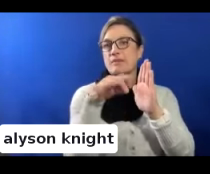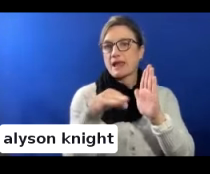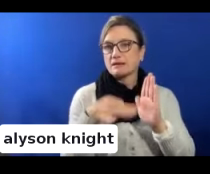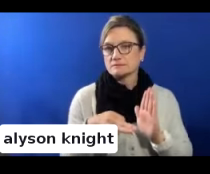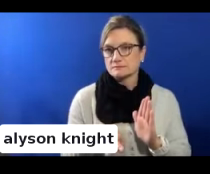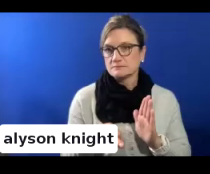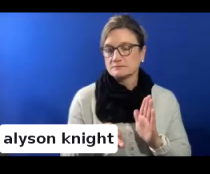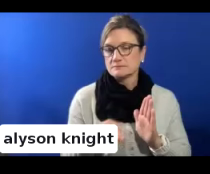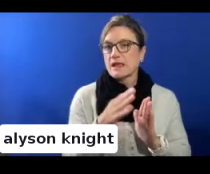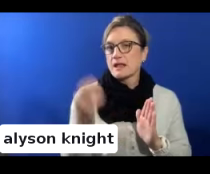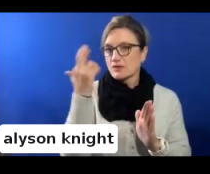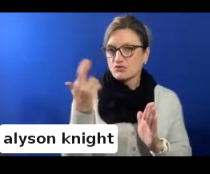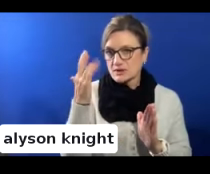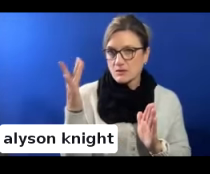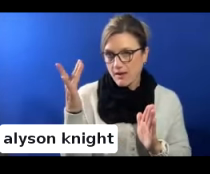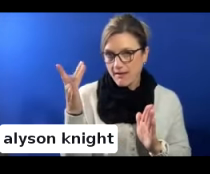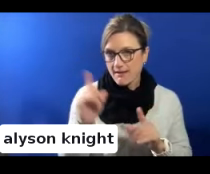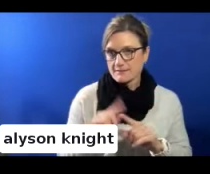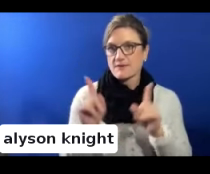the reasons for those differences.